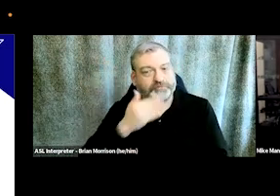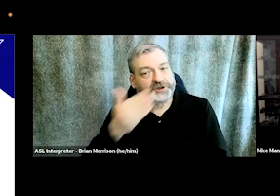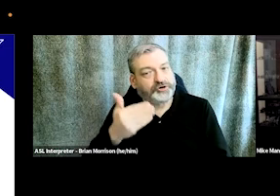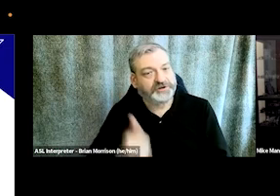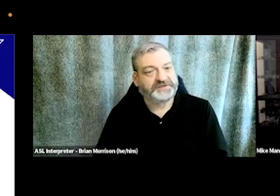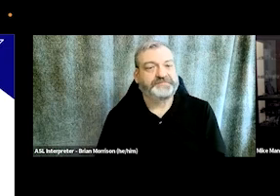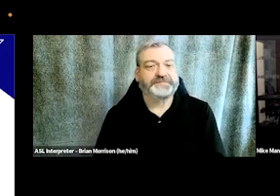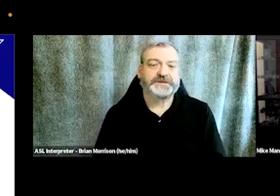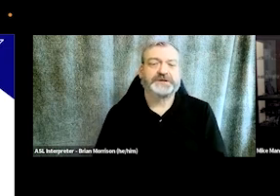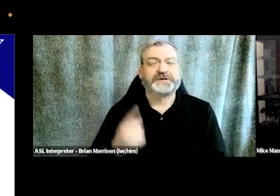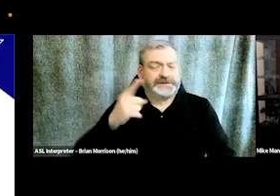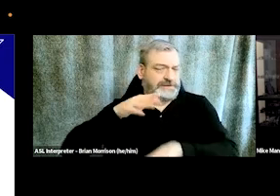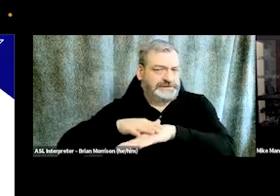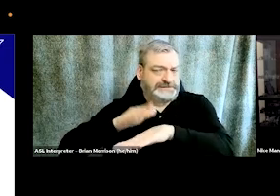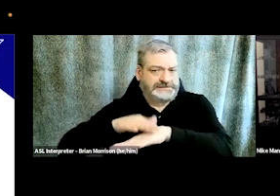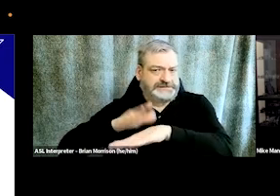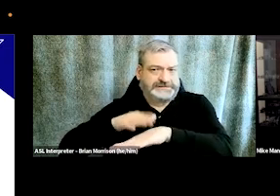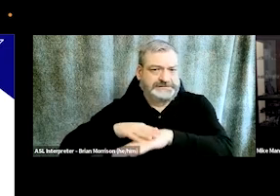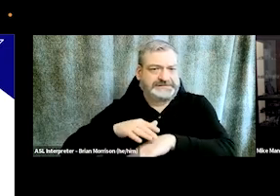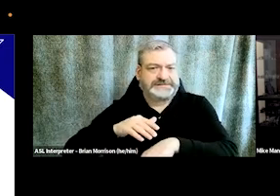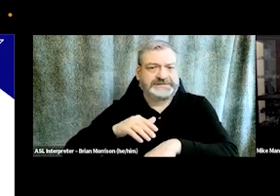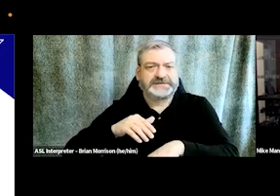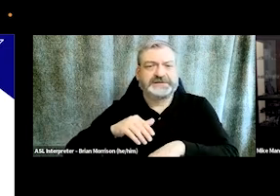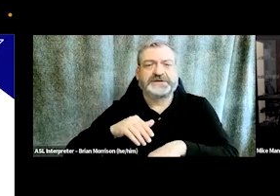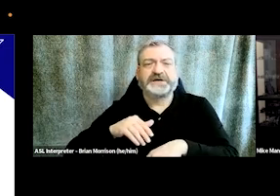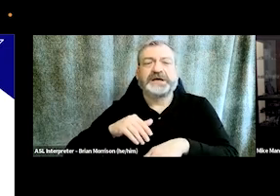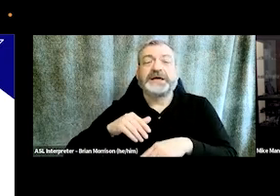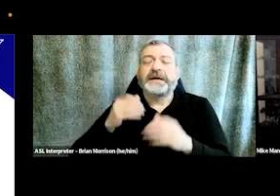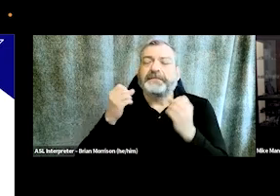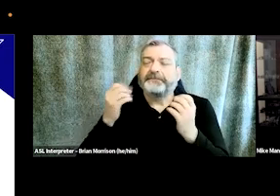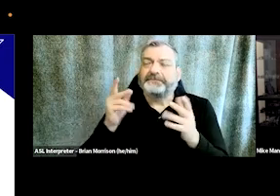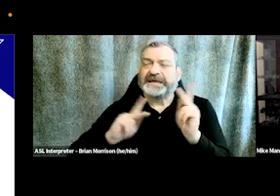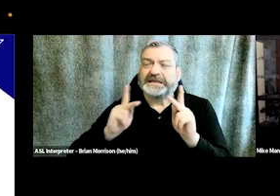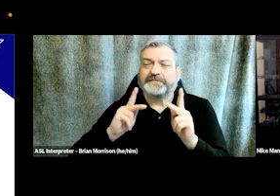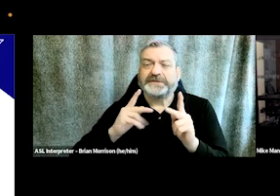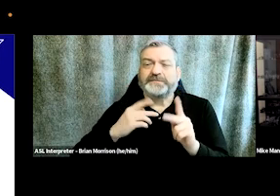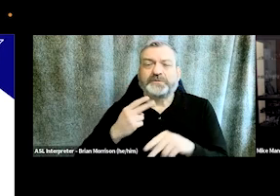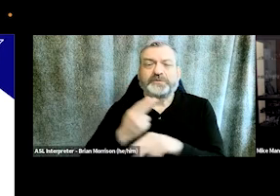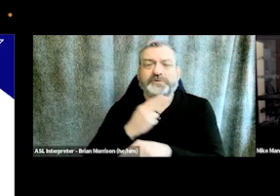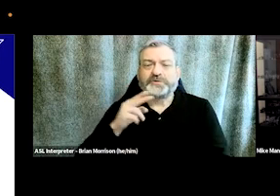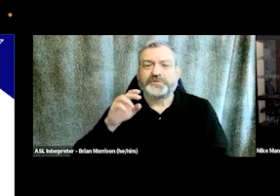a lot of people like to use embedded tables in Word documents.